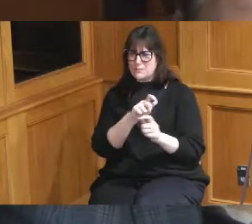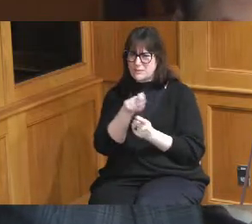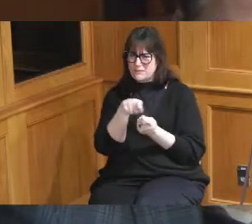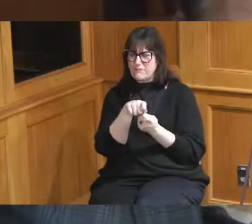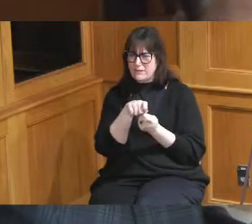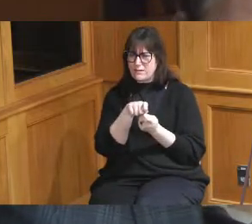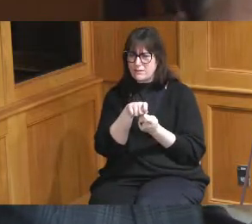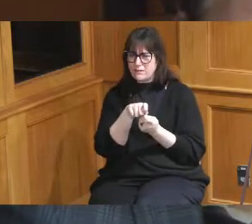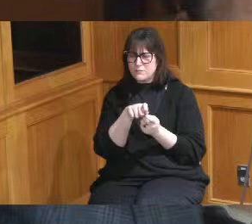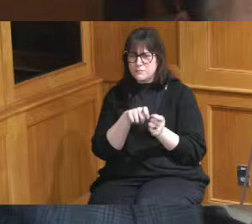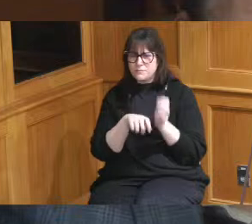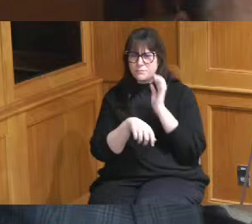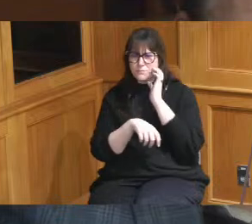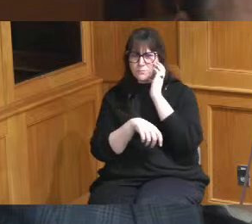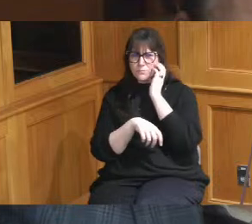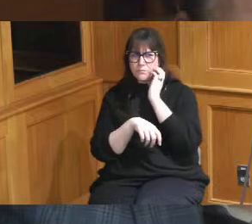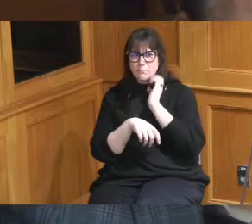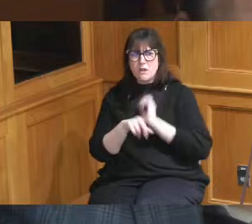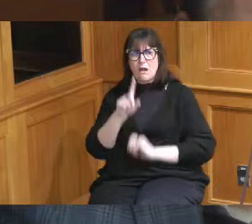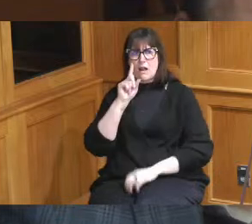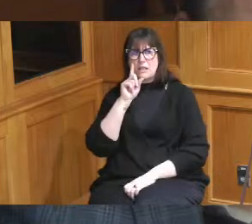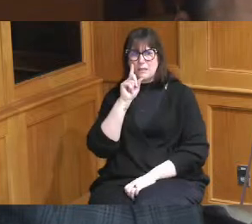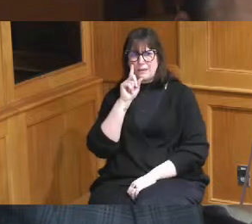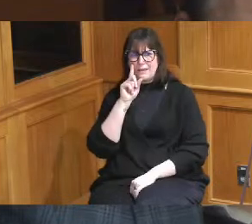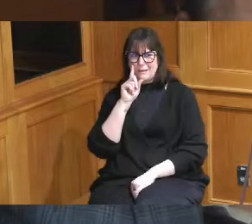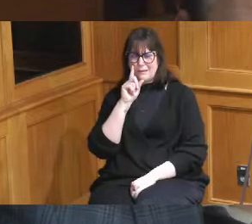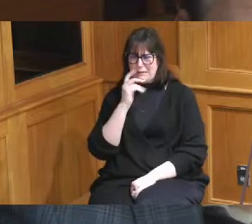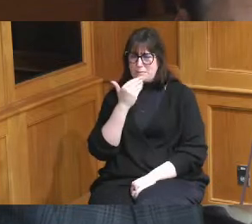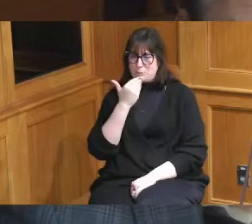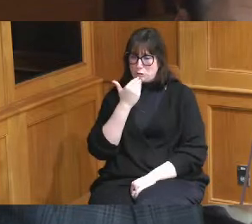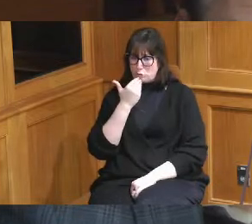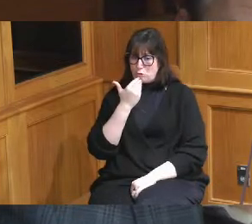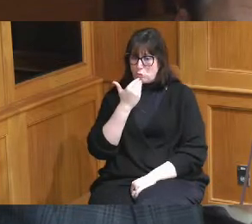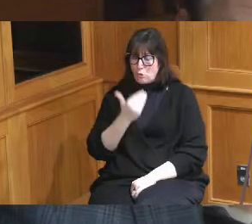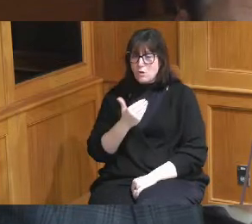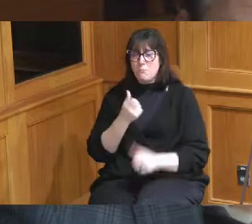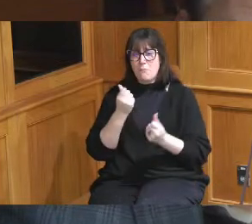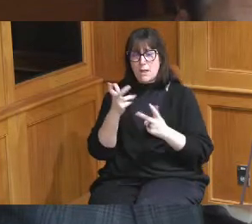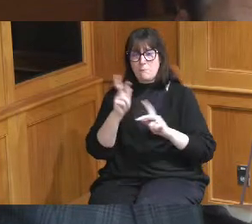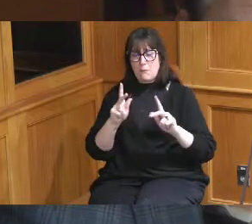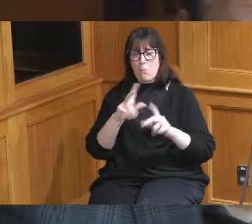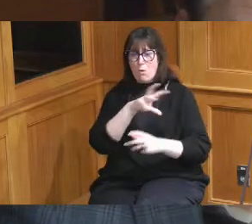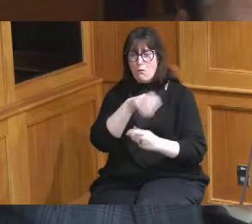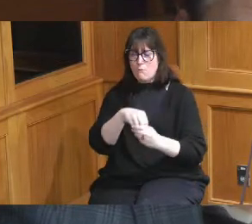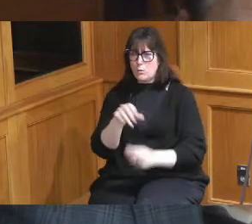and I think it has been very good because there's a lot of people that are involved in that if it's